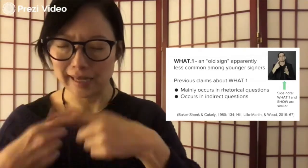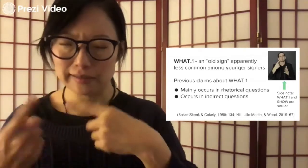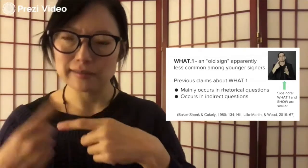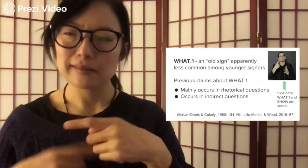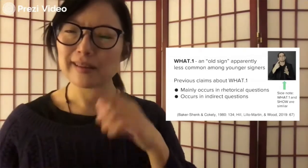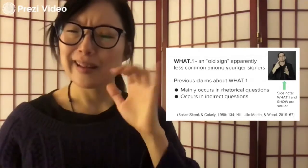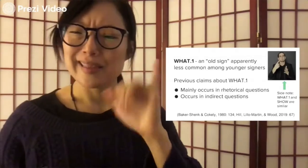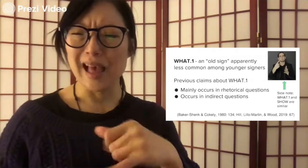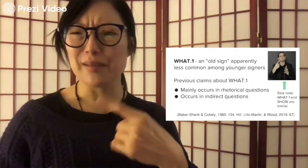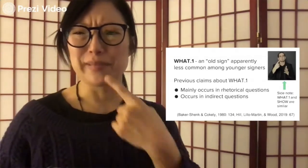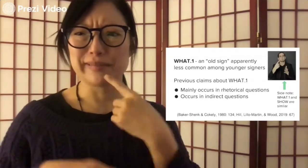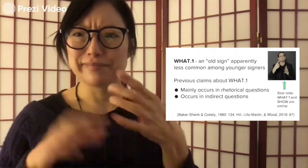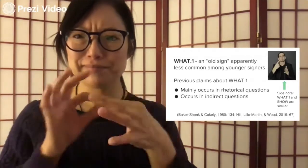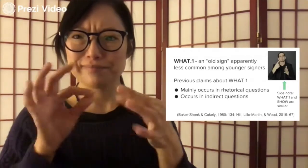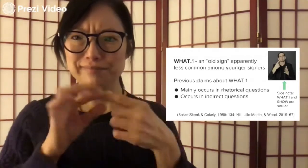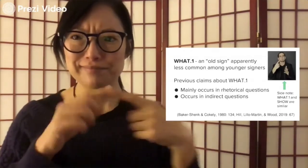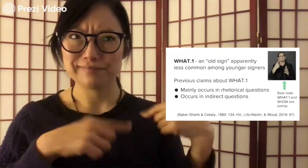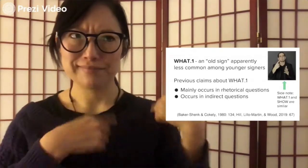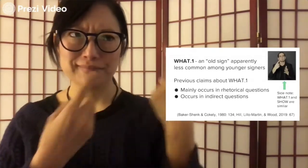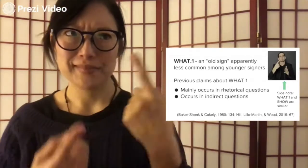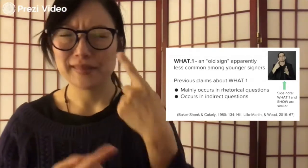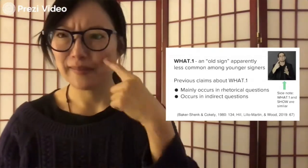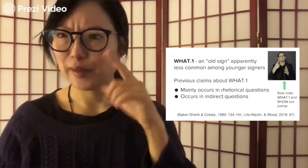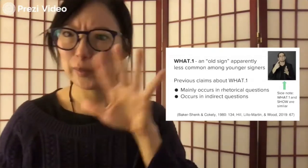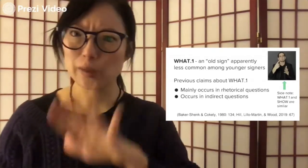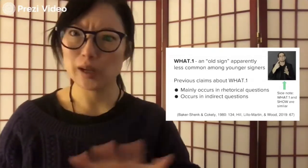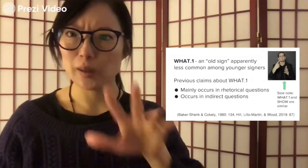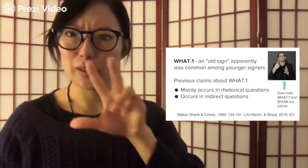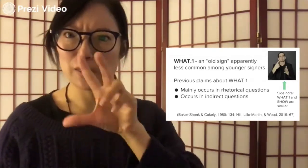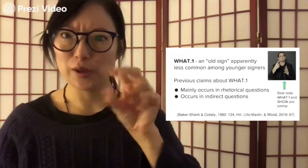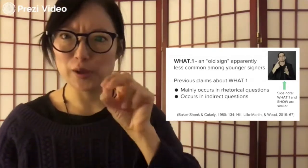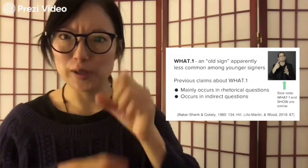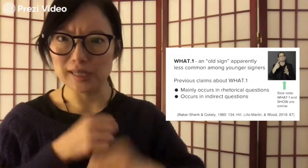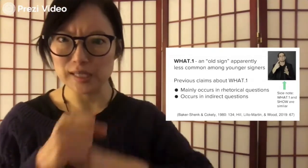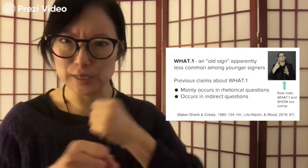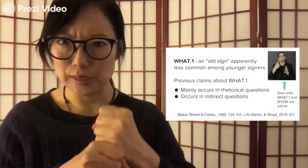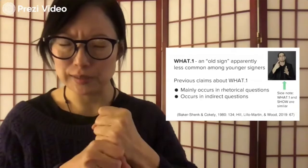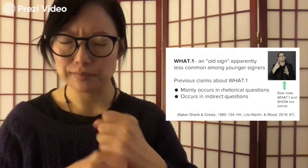hands. Scholars have been making this kind of comment for about